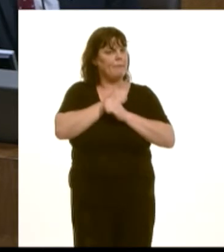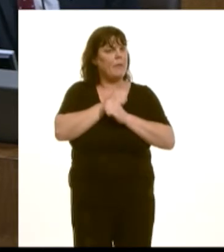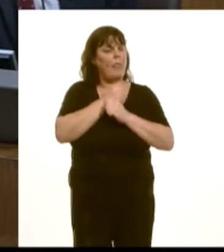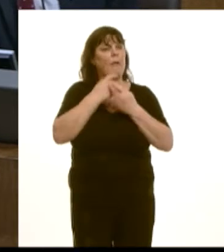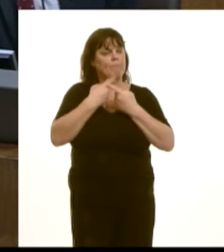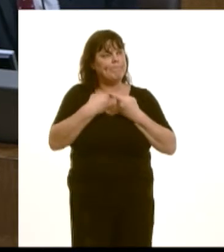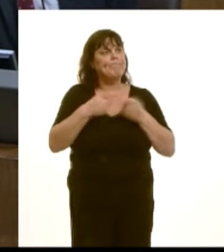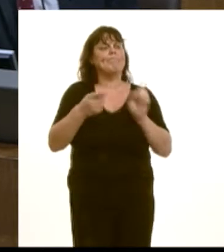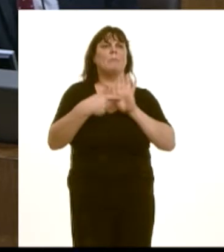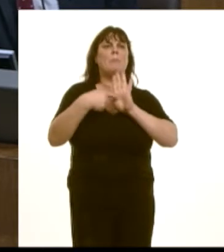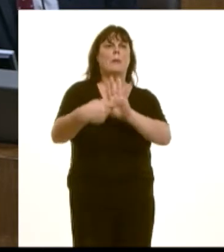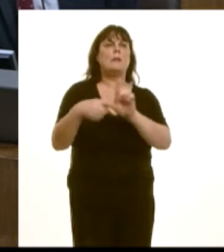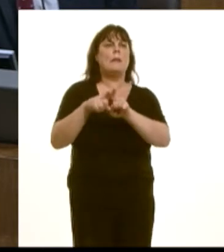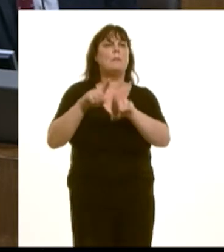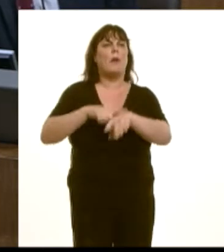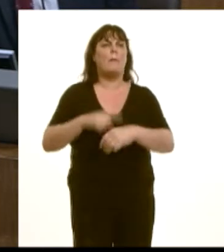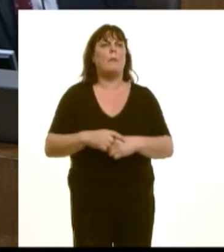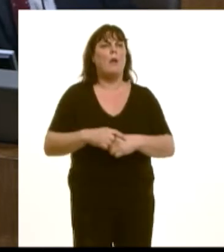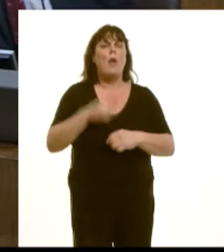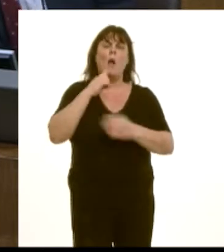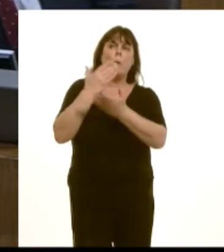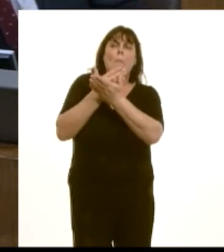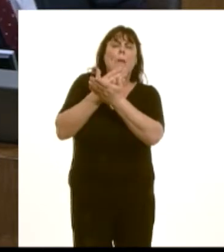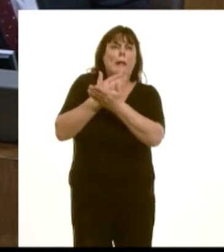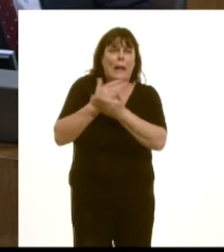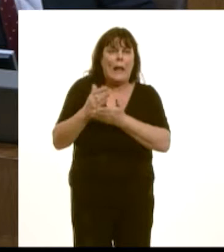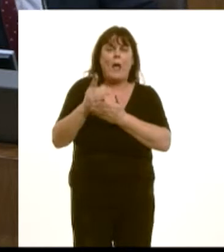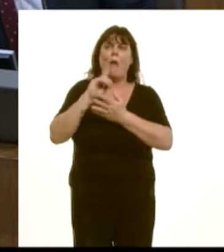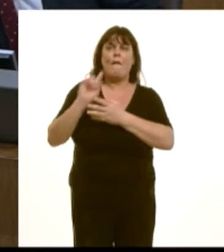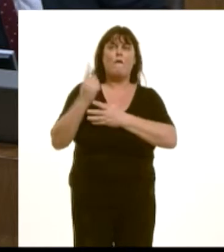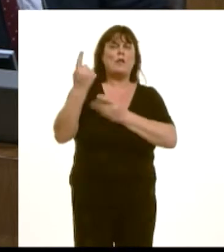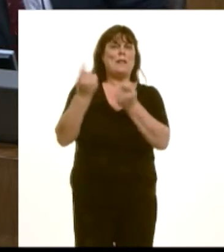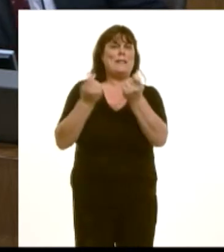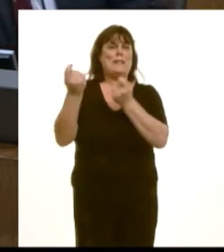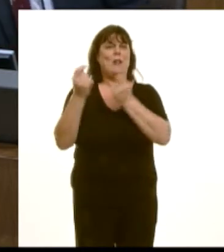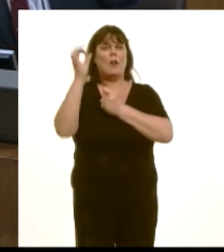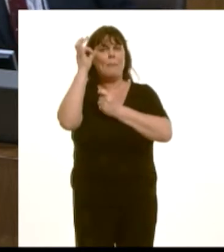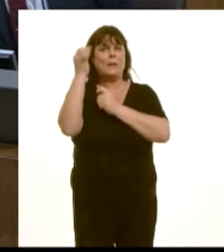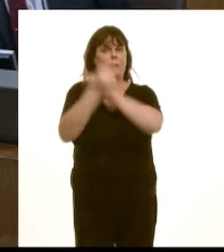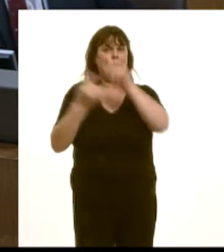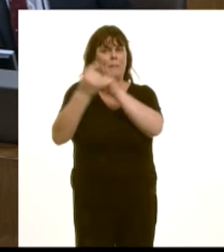have previously made this clear in the first meeting of the review steering group held in early September. Carwyn Jones: That is this year.